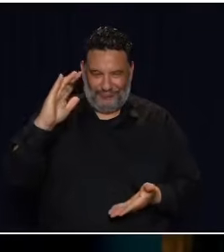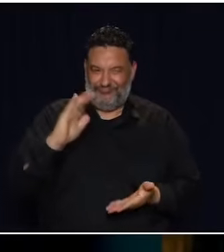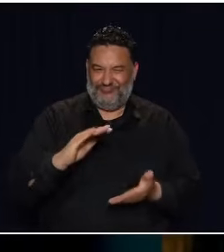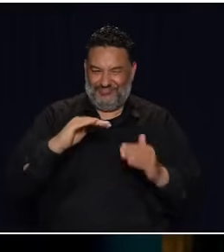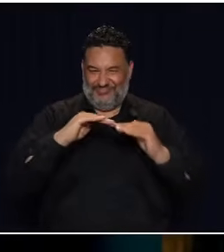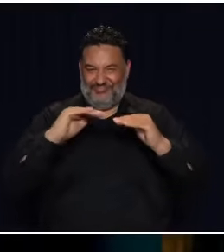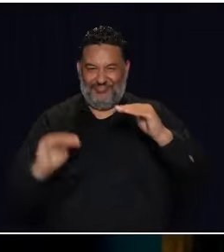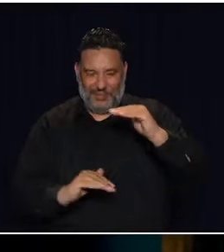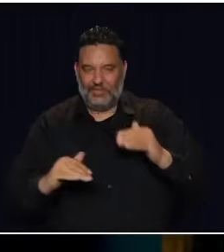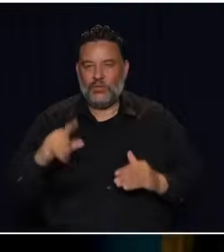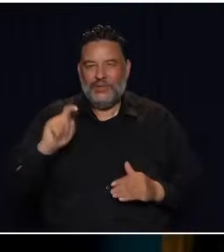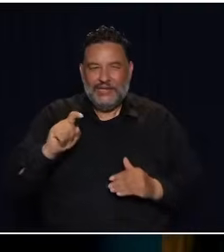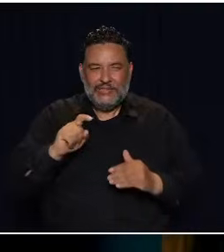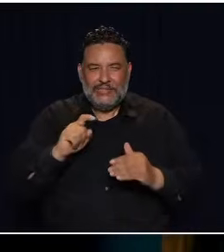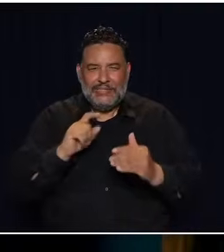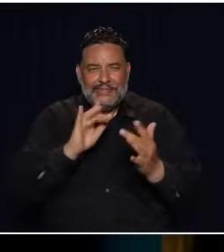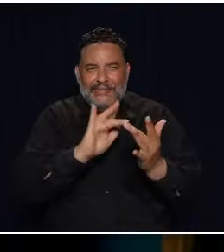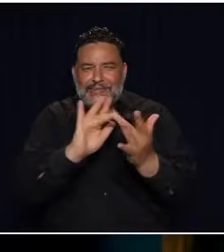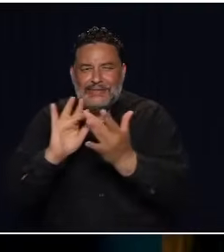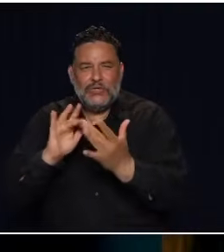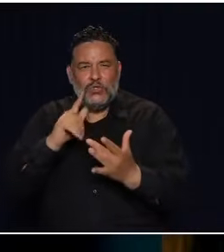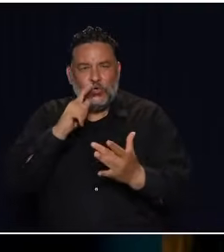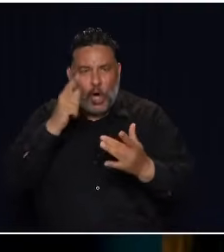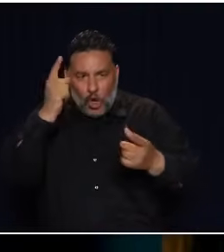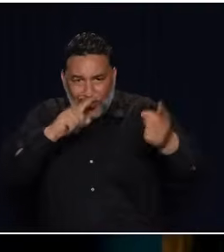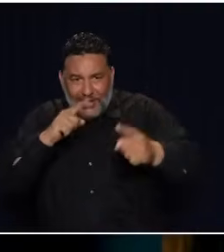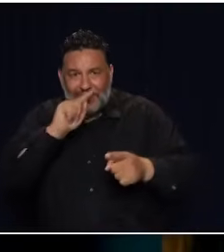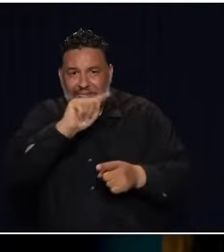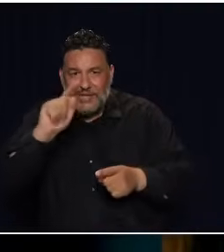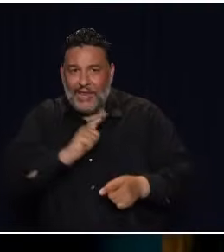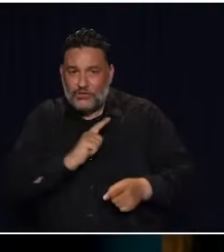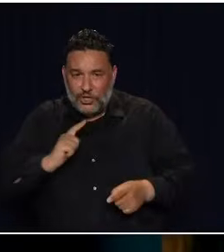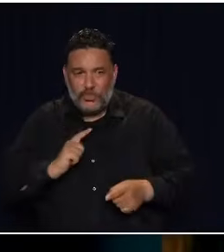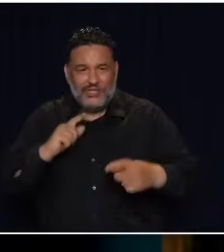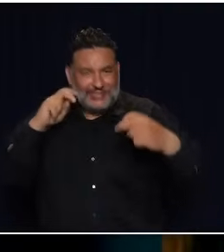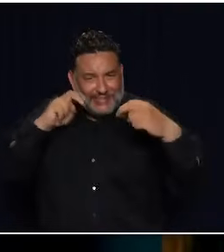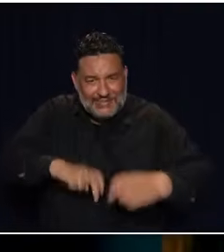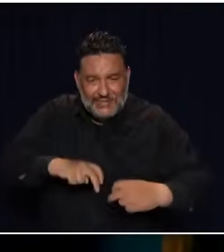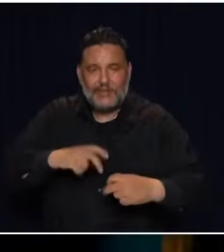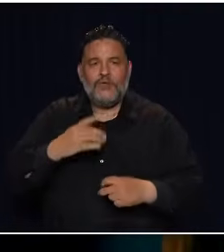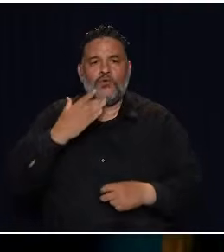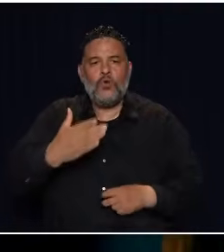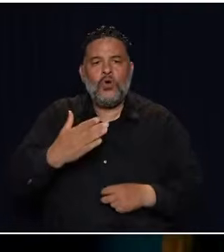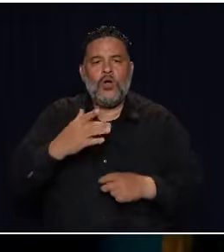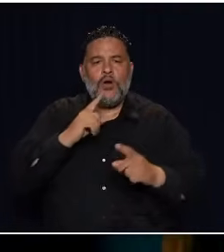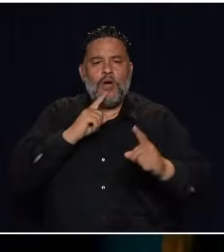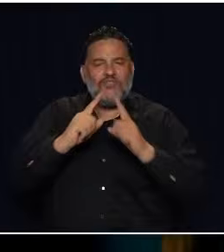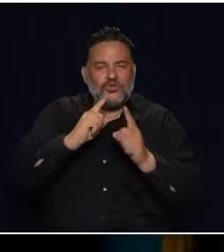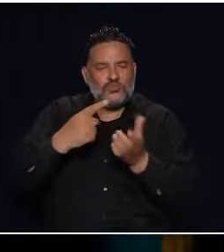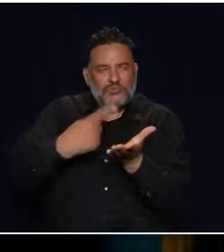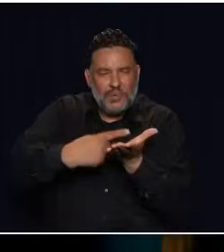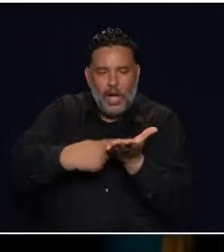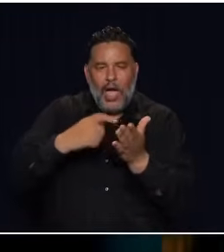UNDERFUNDED SCHOOLS HERE IN ARIZONA. IT IS IMPORTANT WE FIND THE LIKE-MINDED STATE LEGISLATORS,